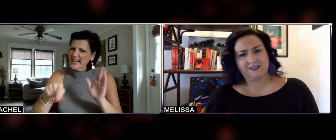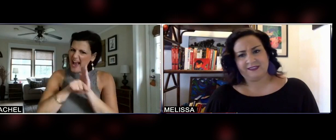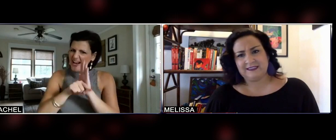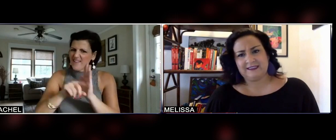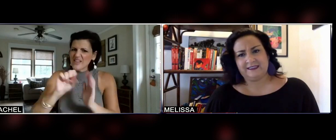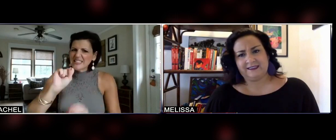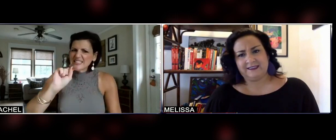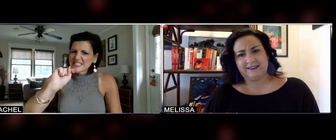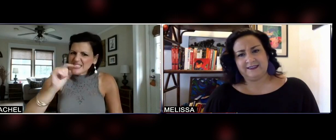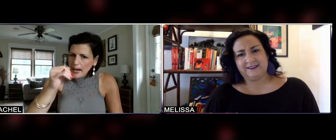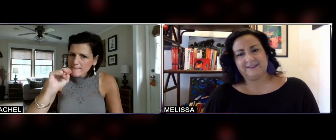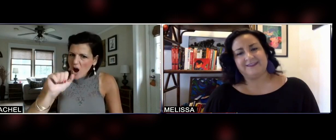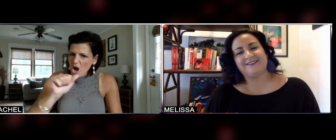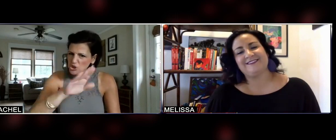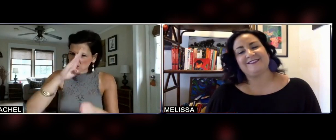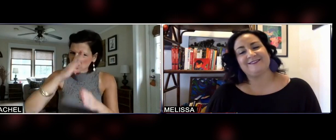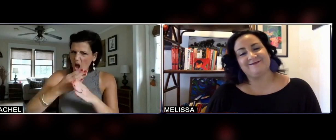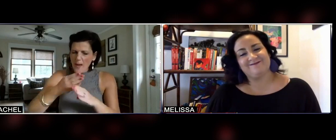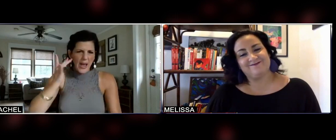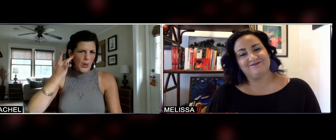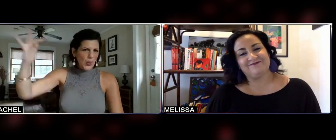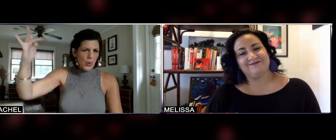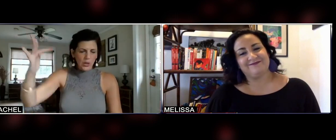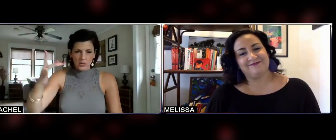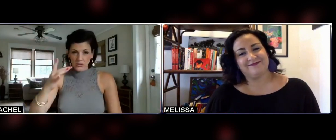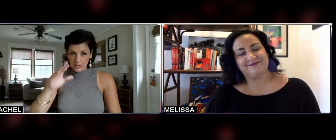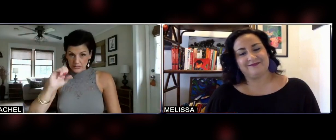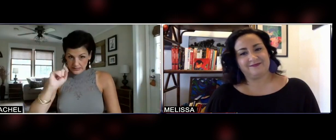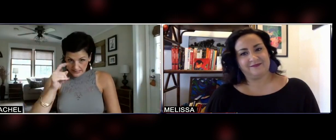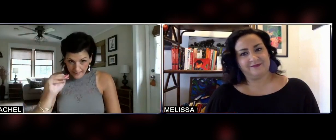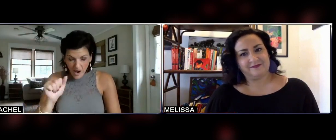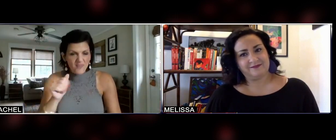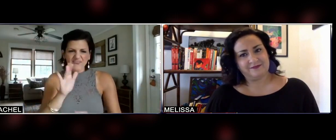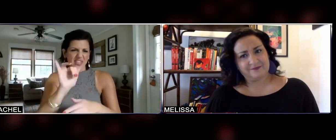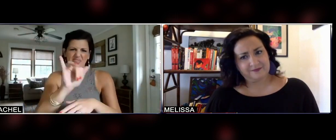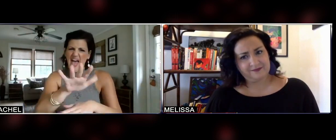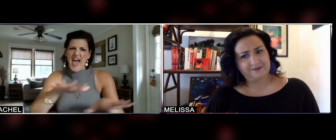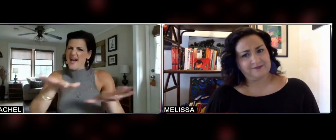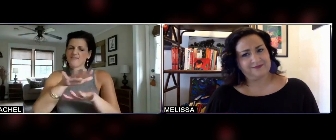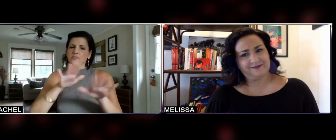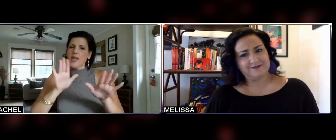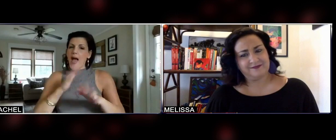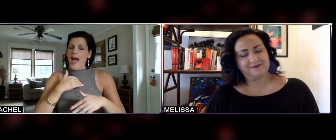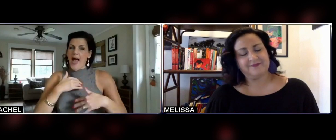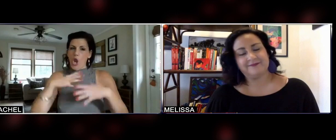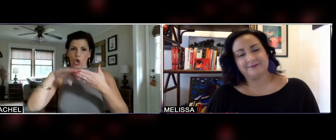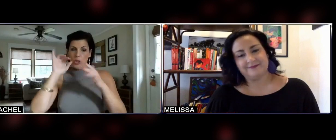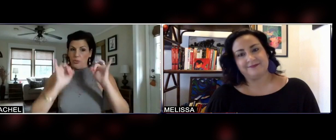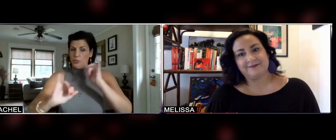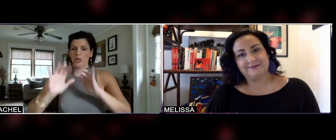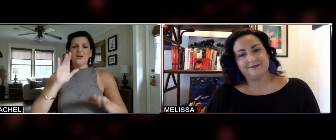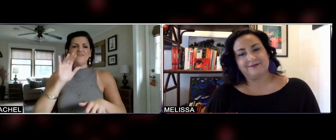being Deaf since the earmold was so obvious. Stigma? Really? So, I learned what the climate was like.